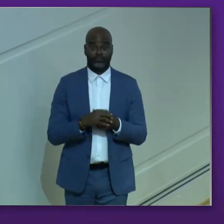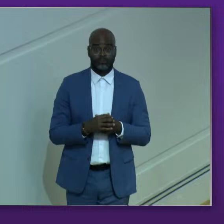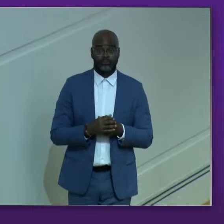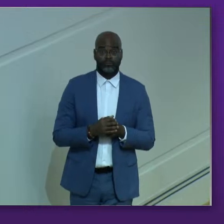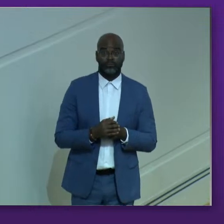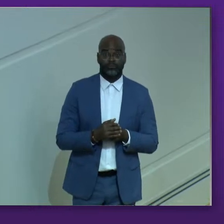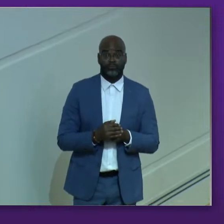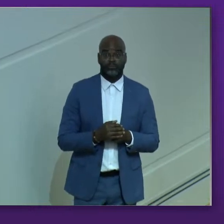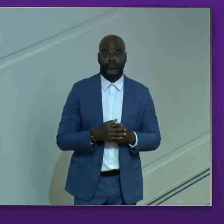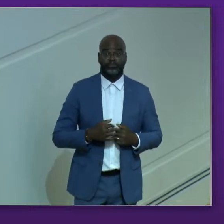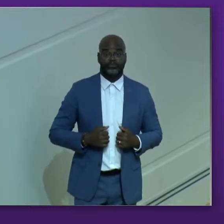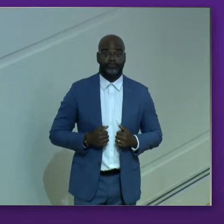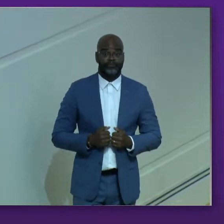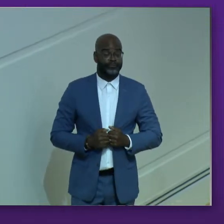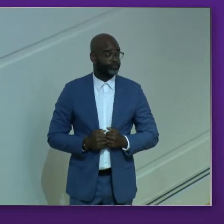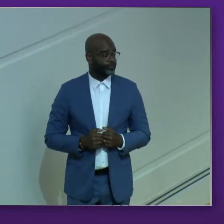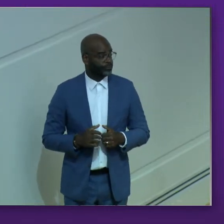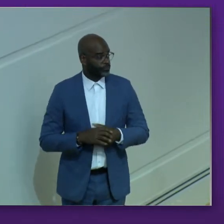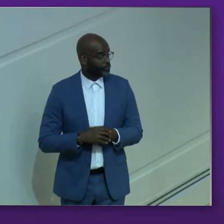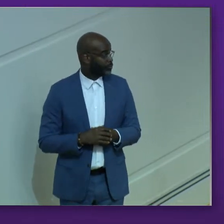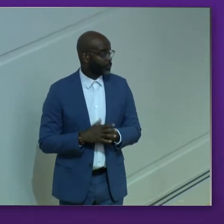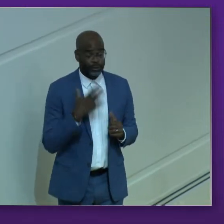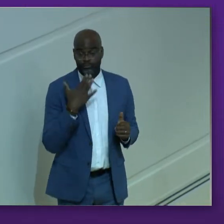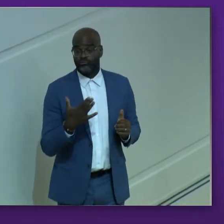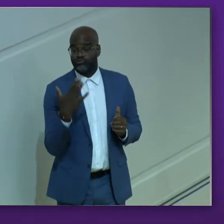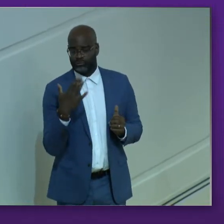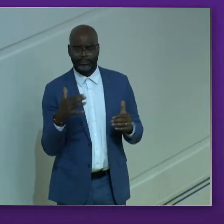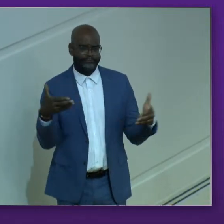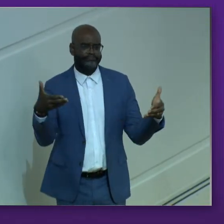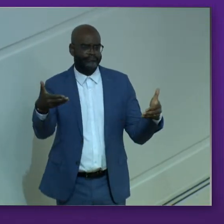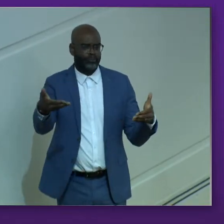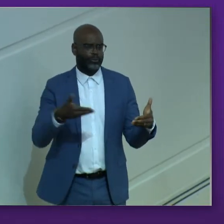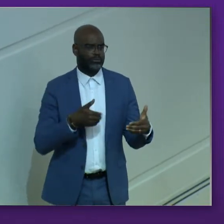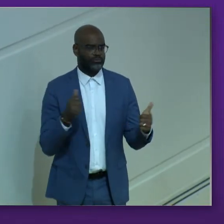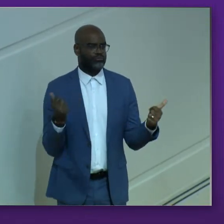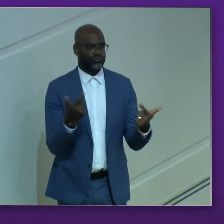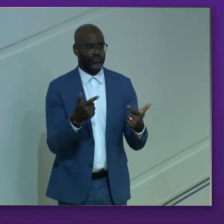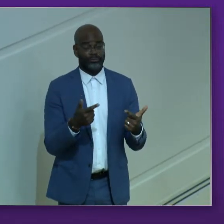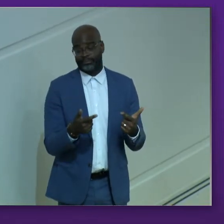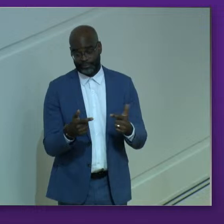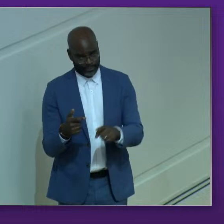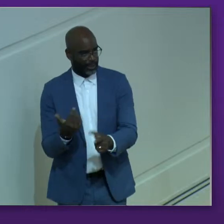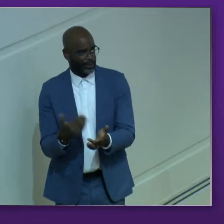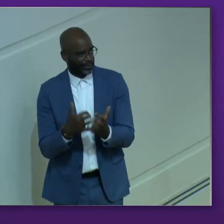THANK YOU MELANIE.